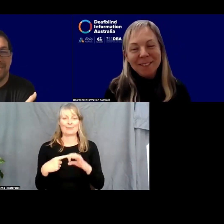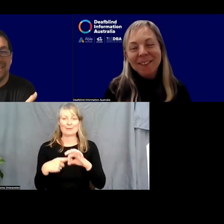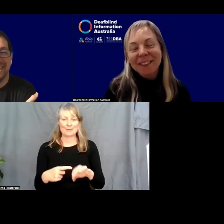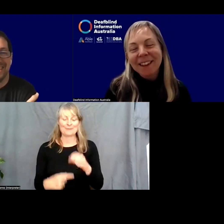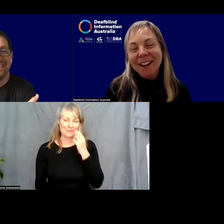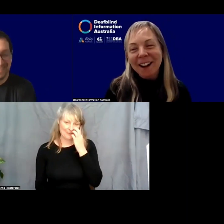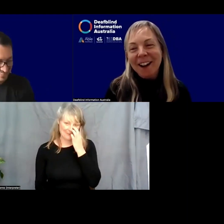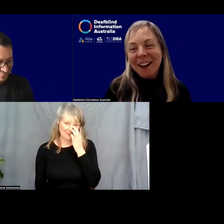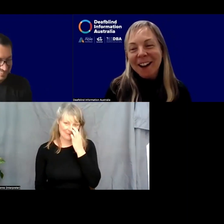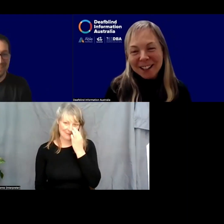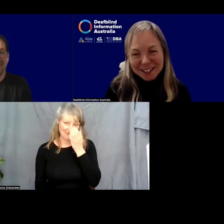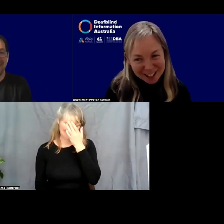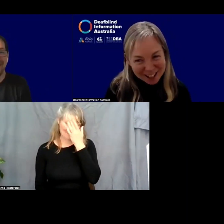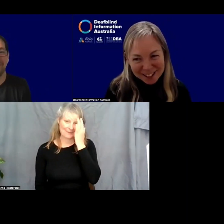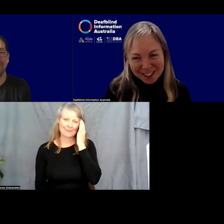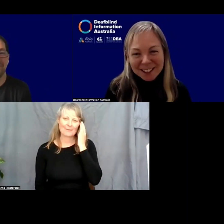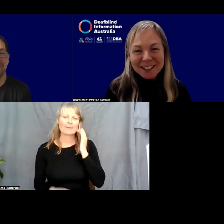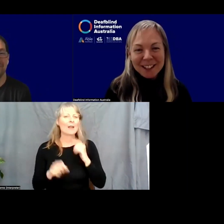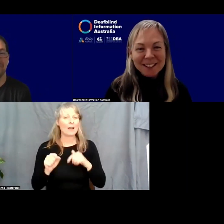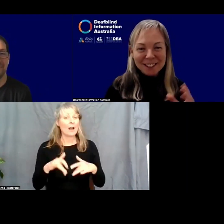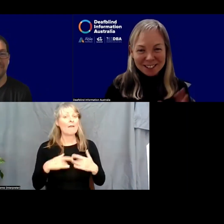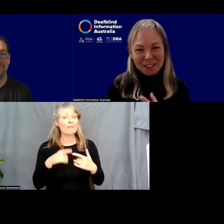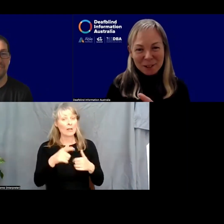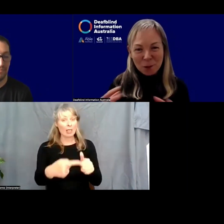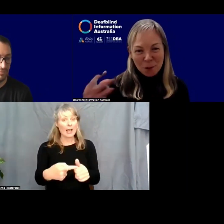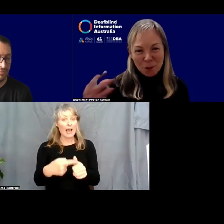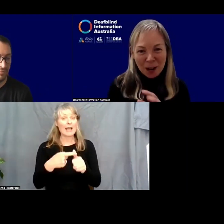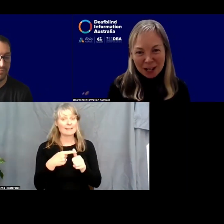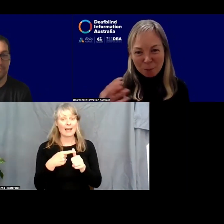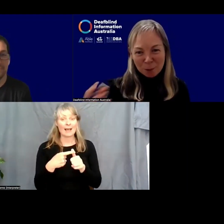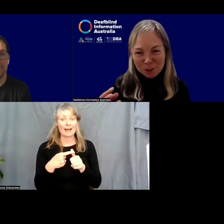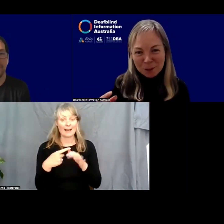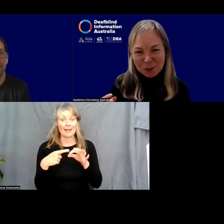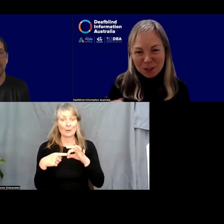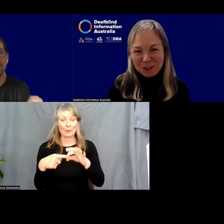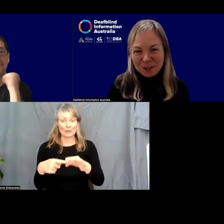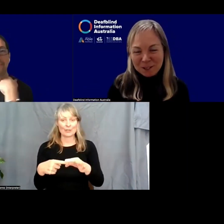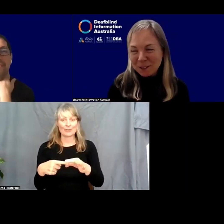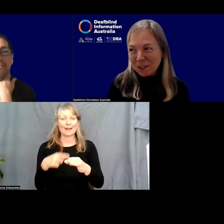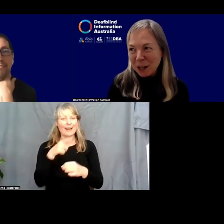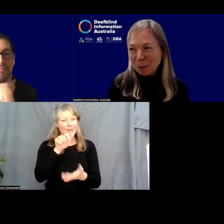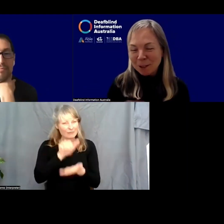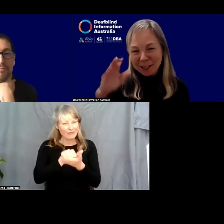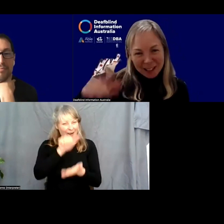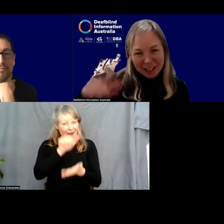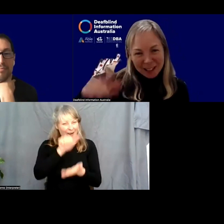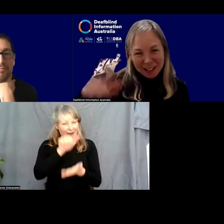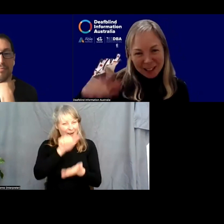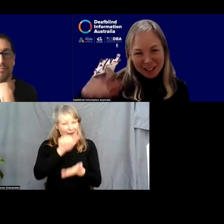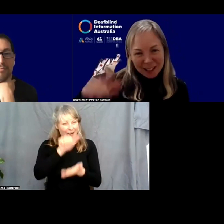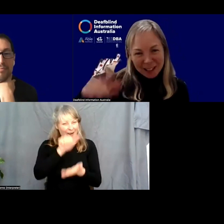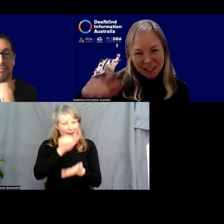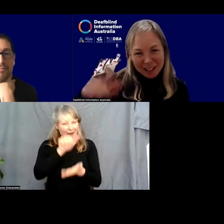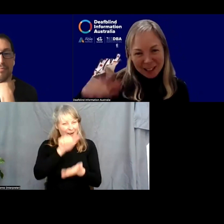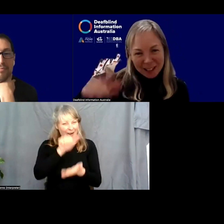I think you are right couples do and a lot of couples that's not what happened and you know,